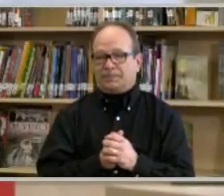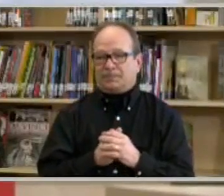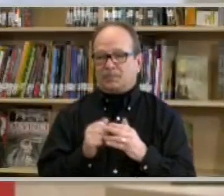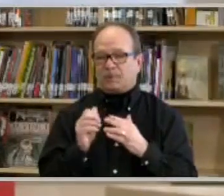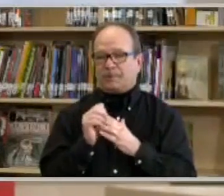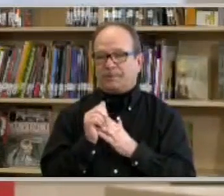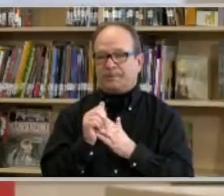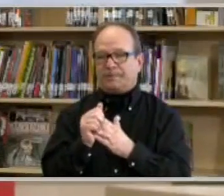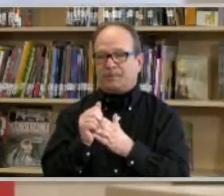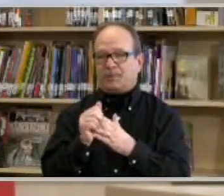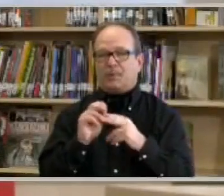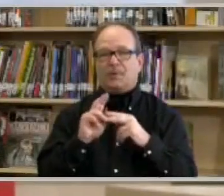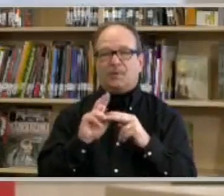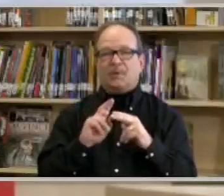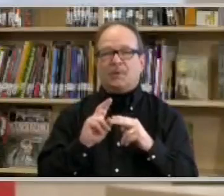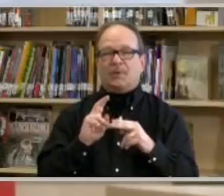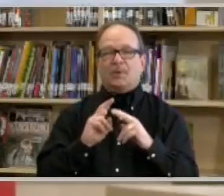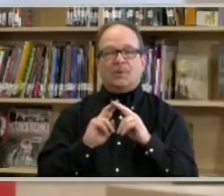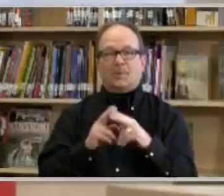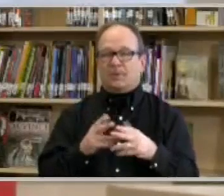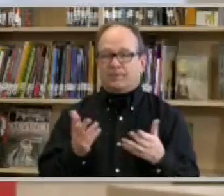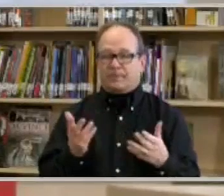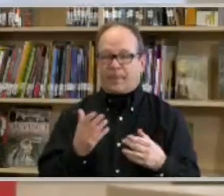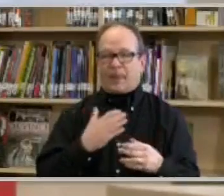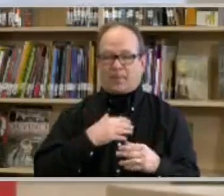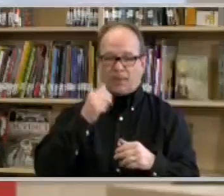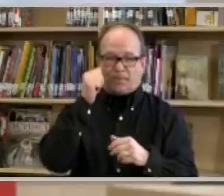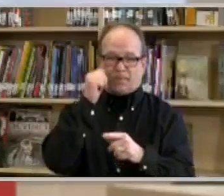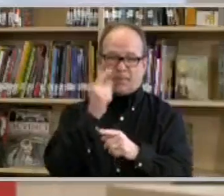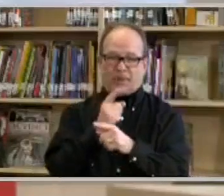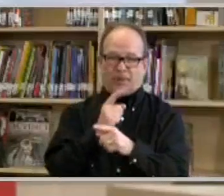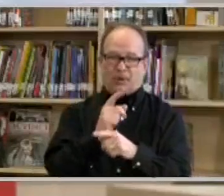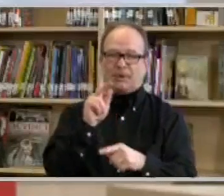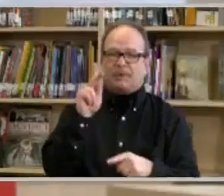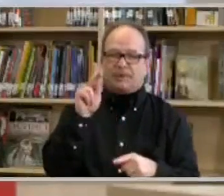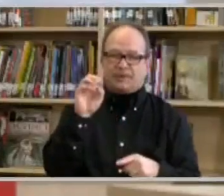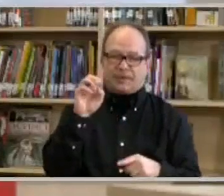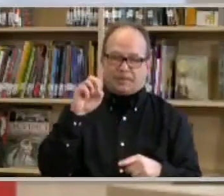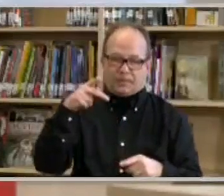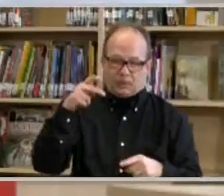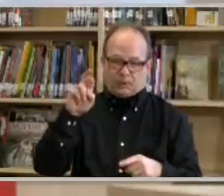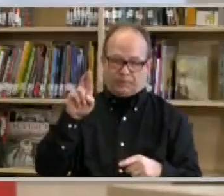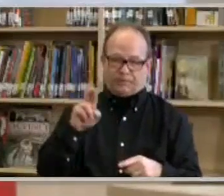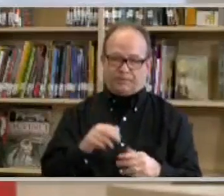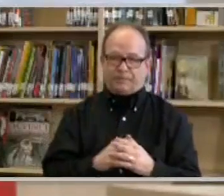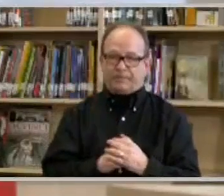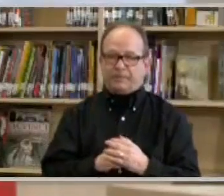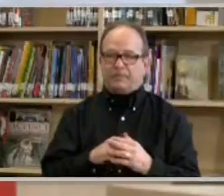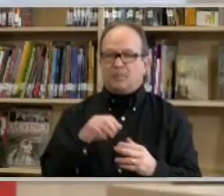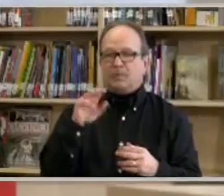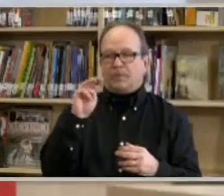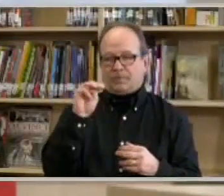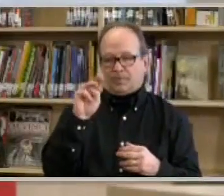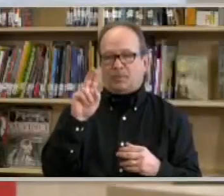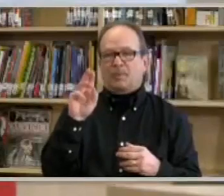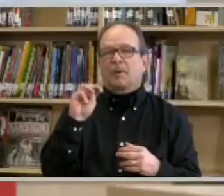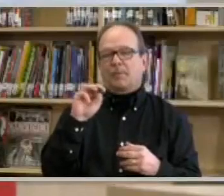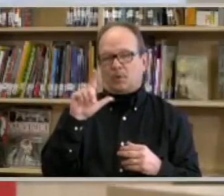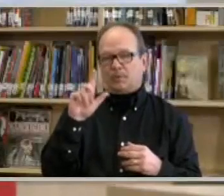TO YOUR HOUSE. TO HELP LEAD OUR GOVERNMENT ACTIVITIES AROUND MY BROTHERS KEEPER PROGRAM. SO THAT WE'RE COMING UP WITH